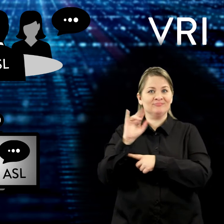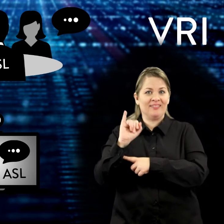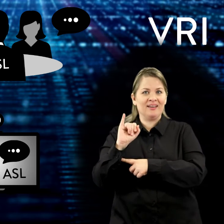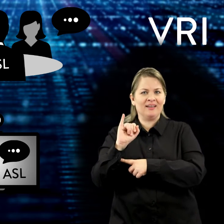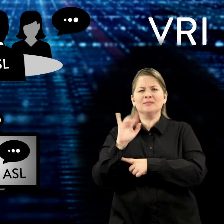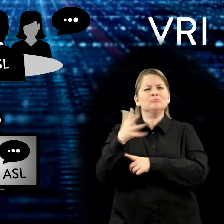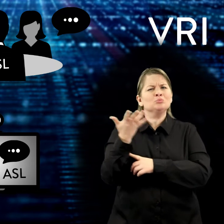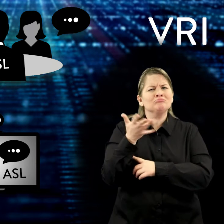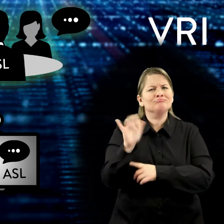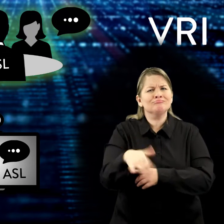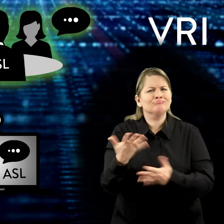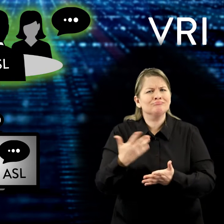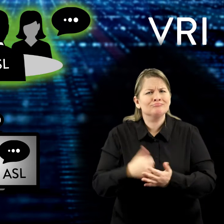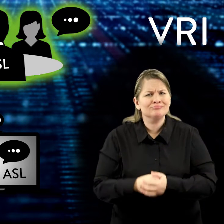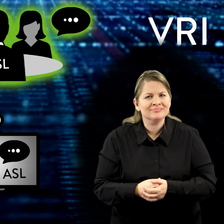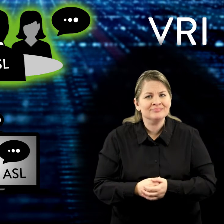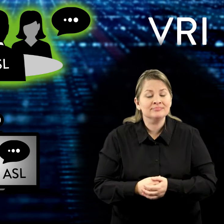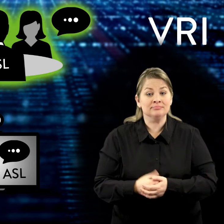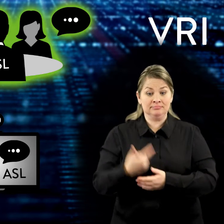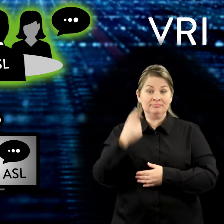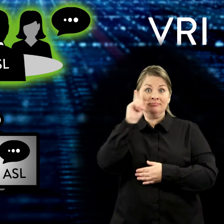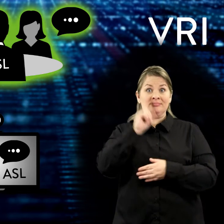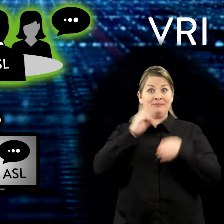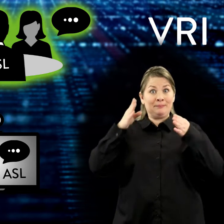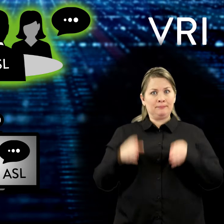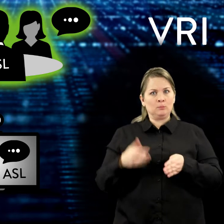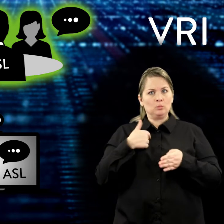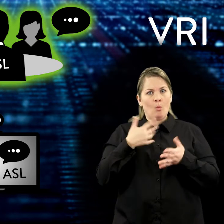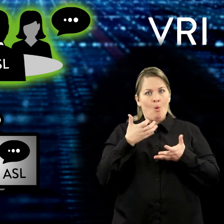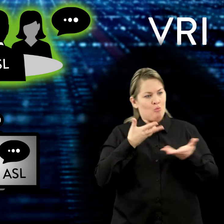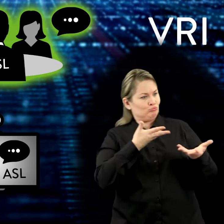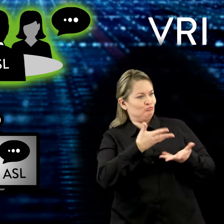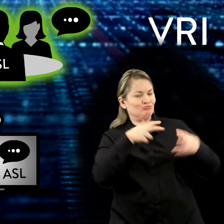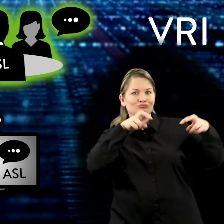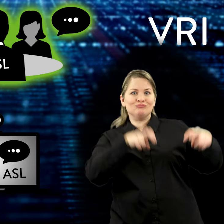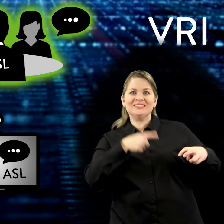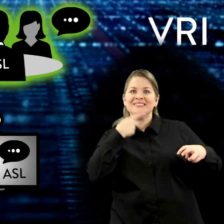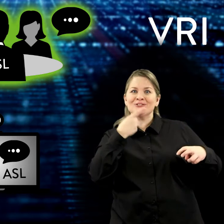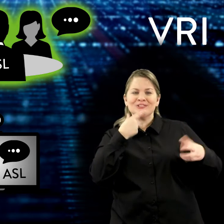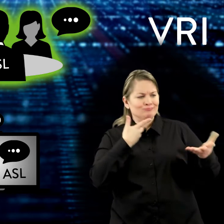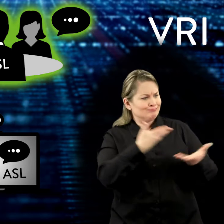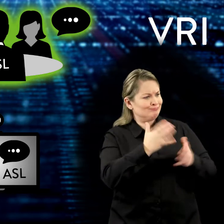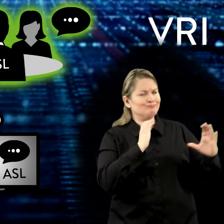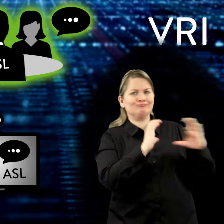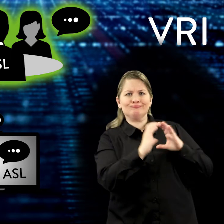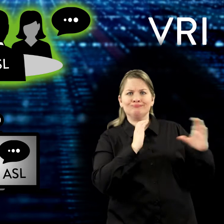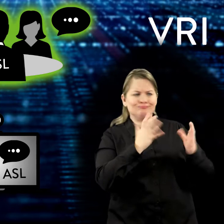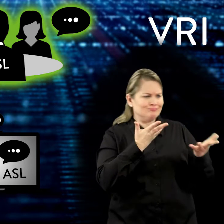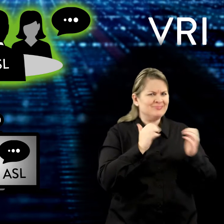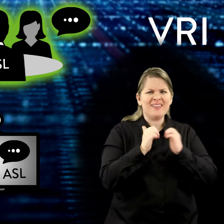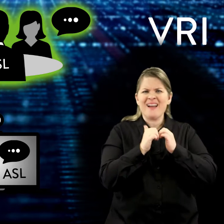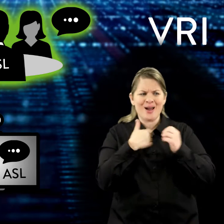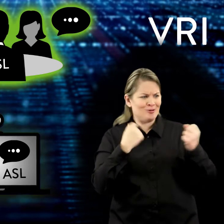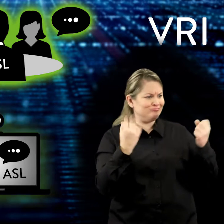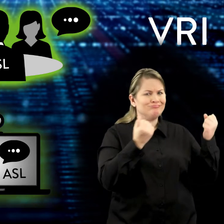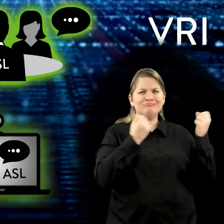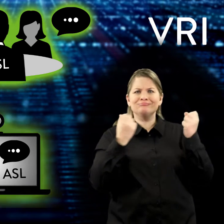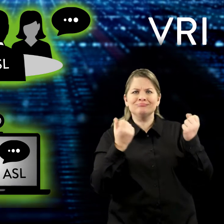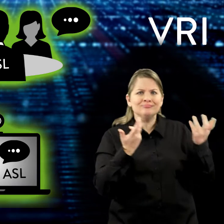To use video technology to connect visually to a qualified interpreter in a remote location